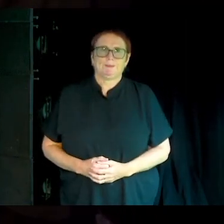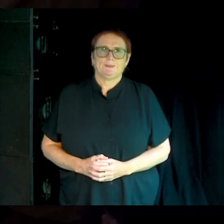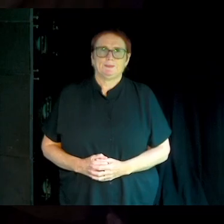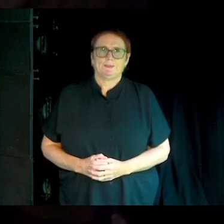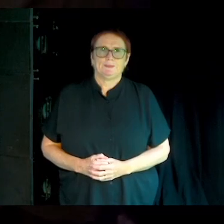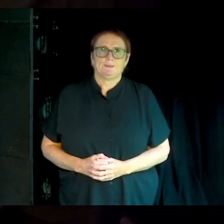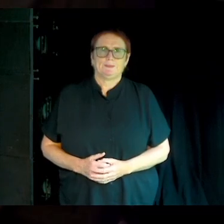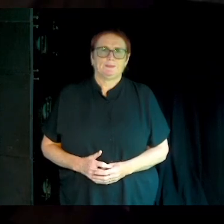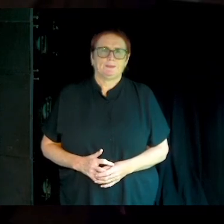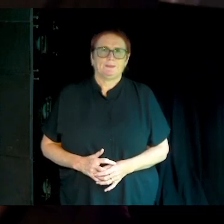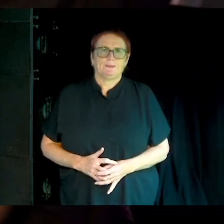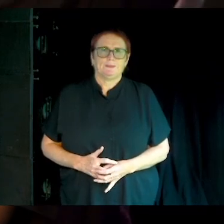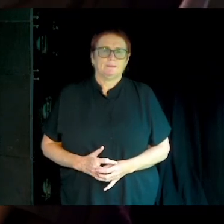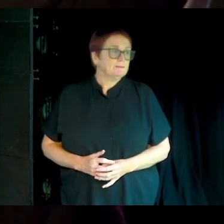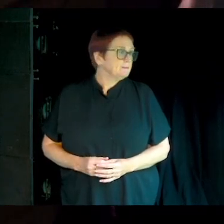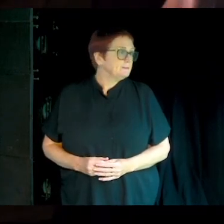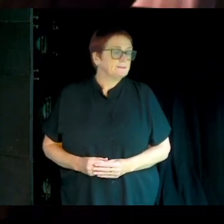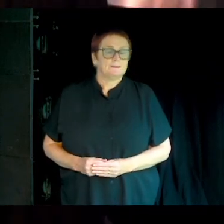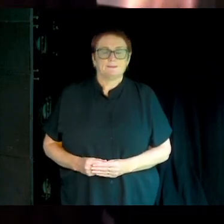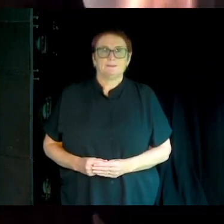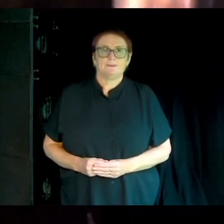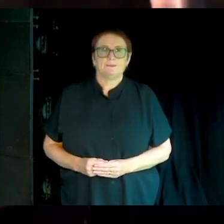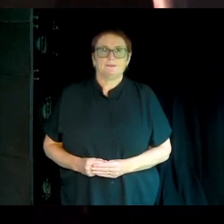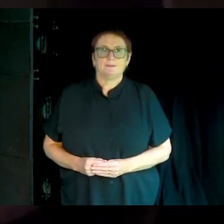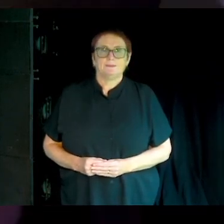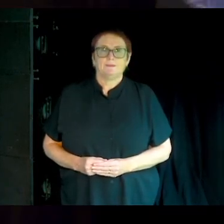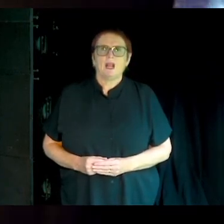so um I know oh actually not fresh chili I have this